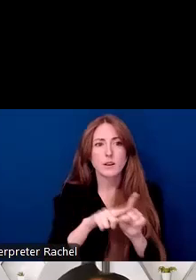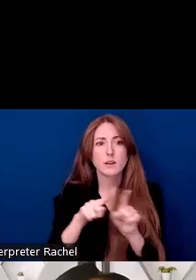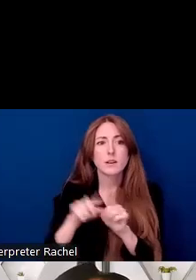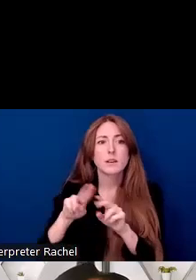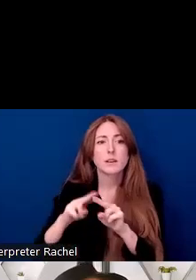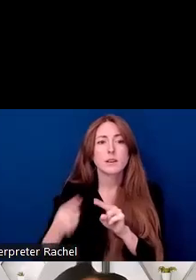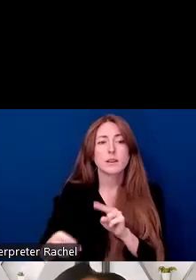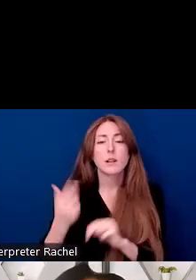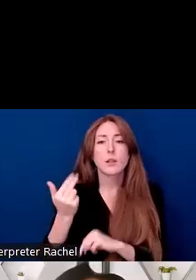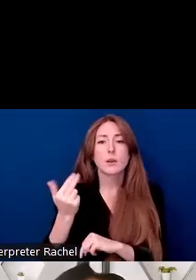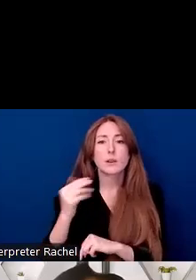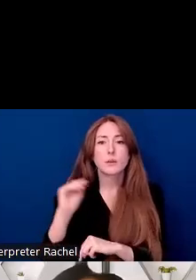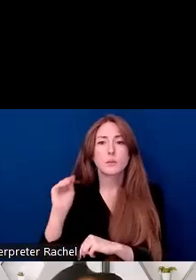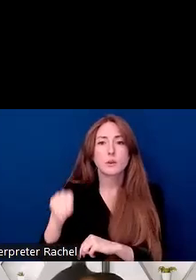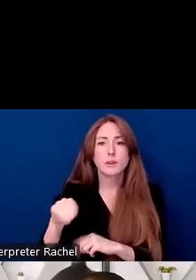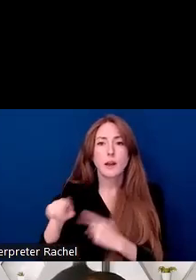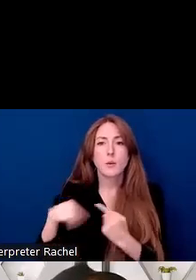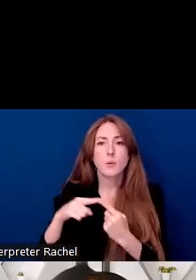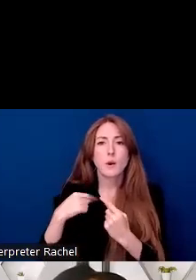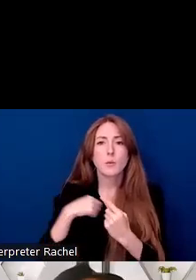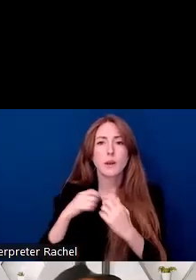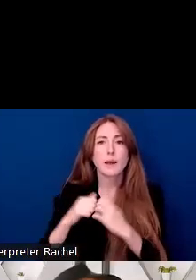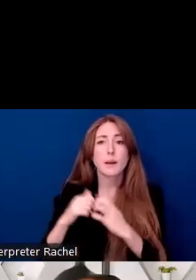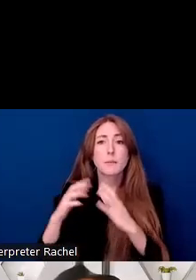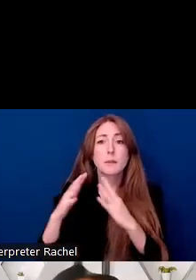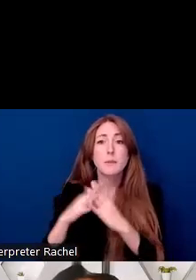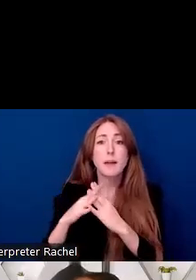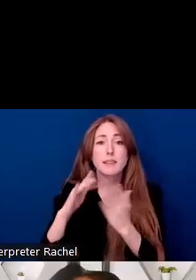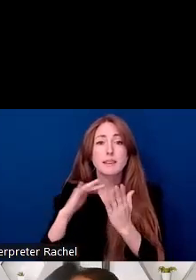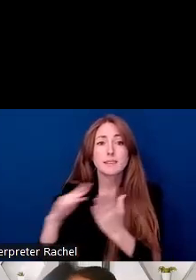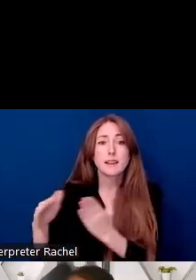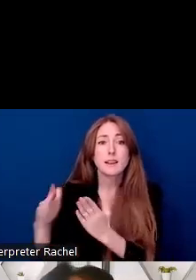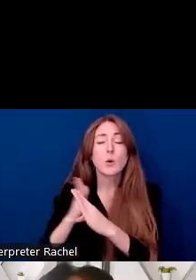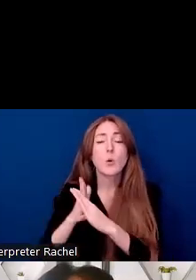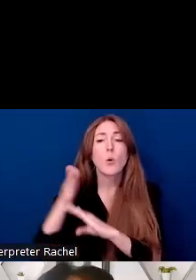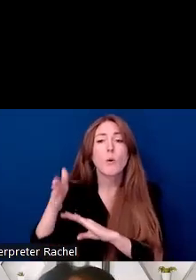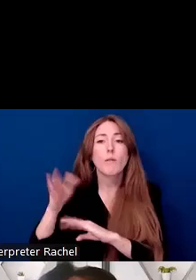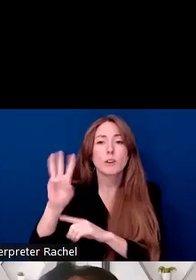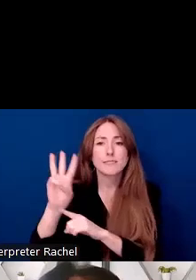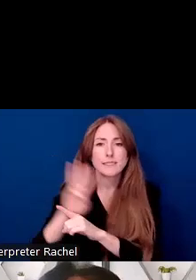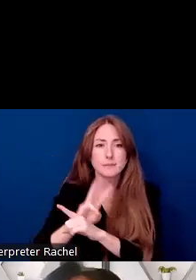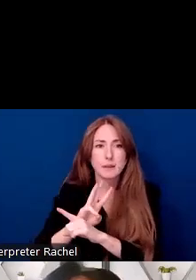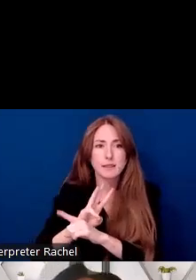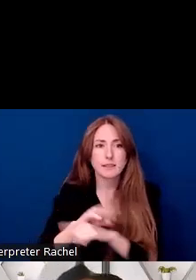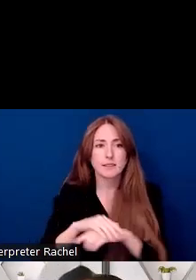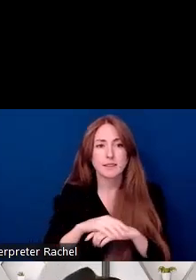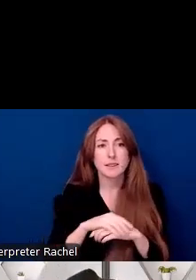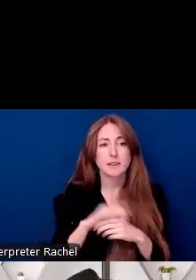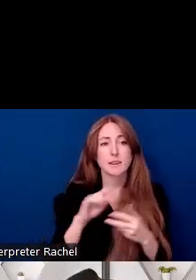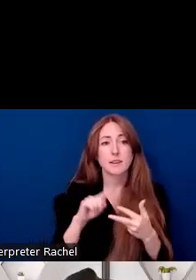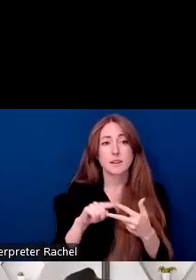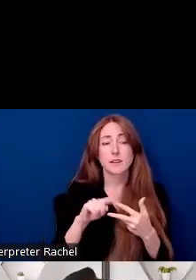the study over six months. While for practitioner related factor, we find that the adherence rate